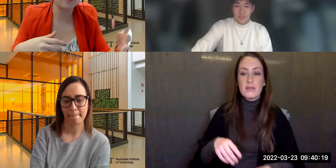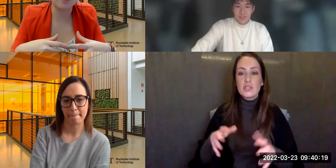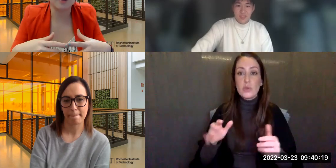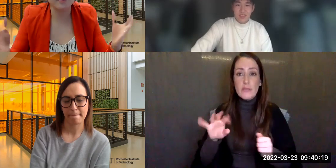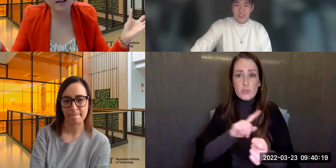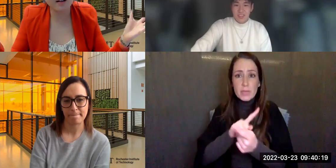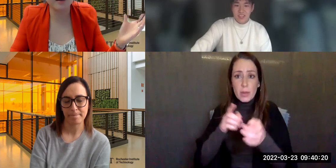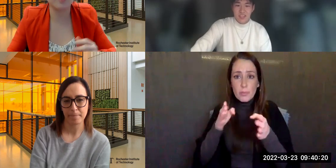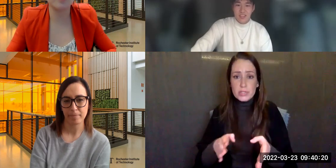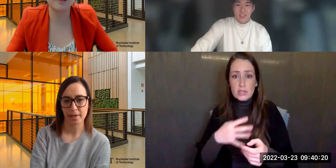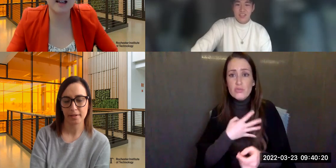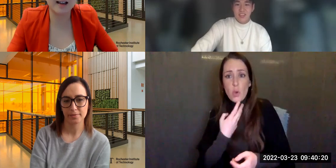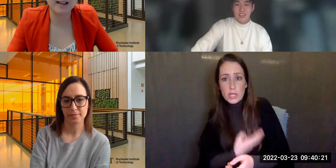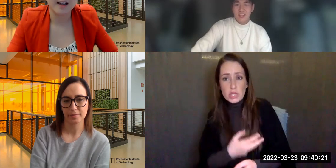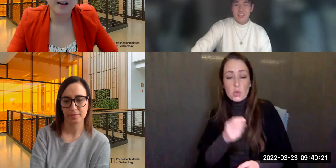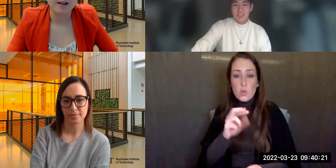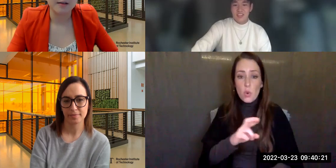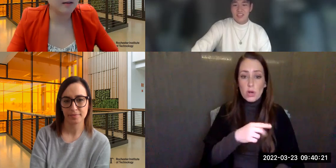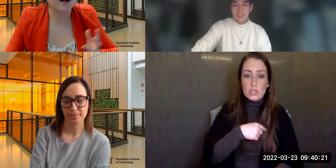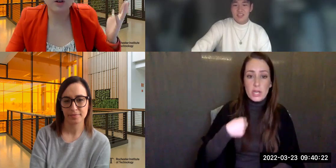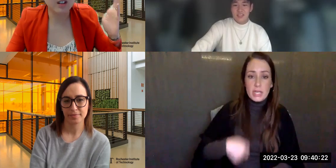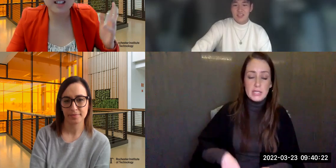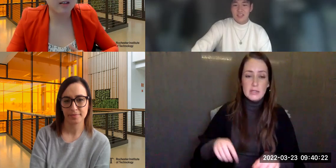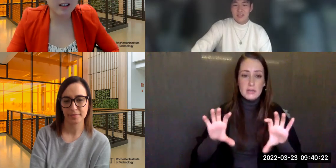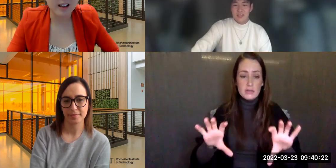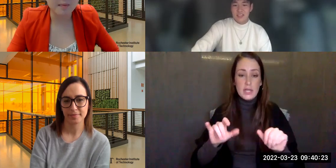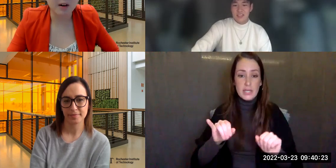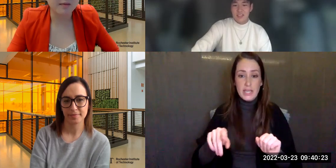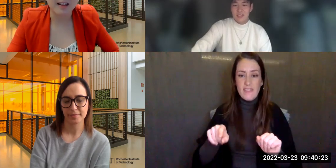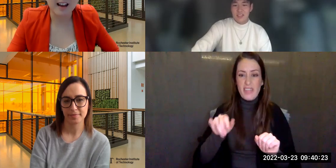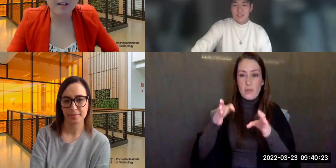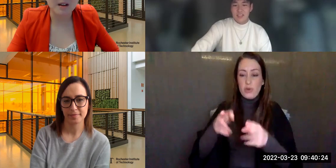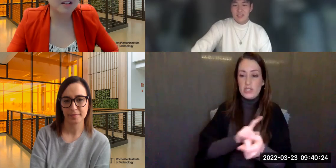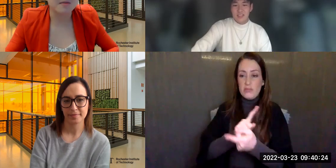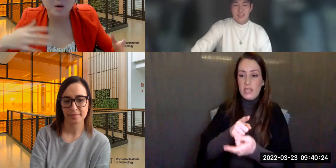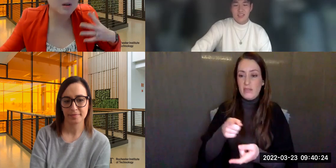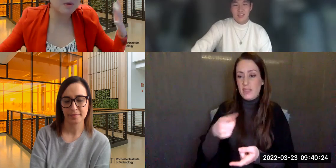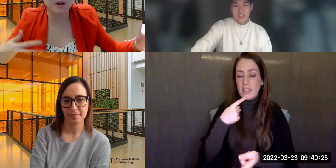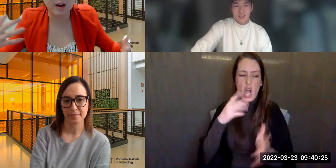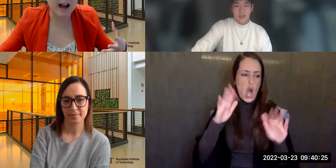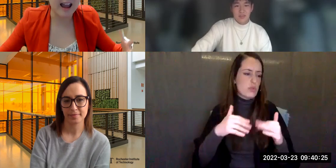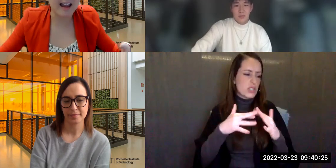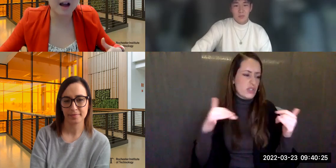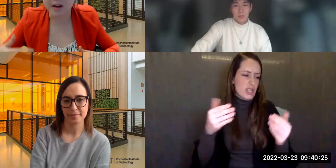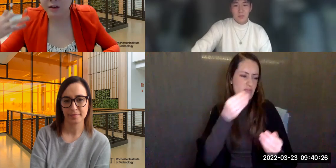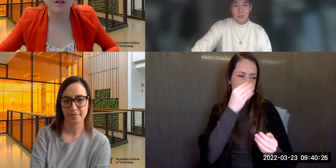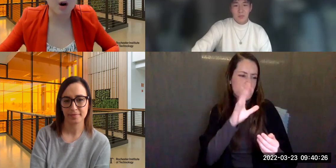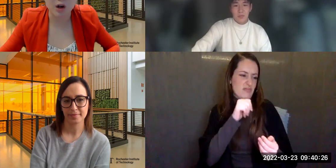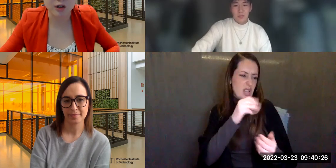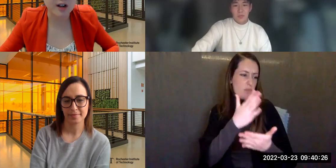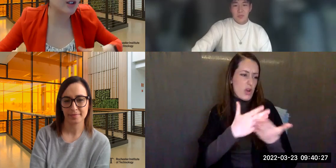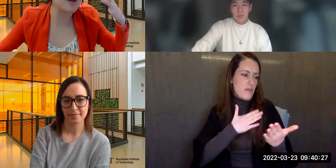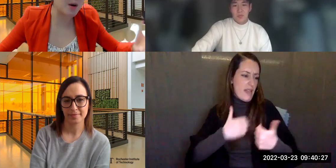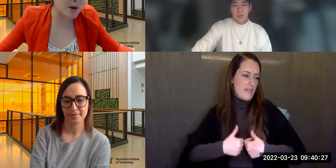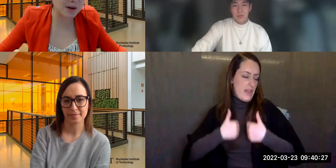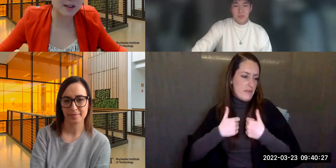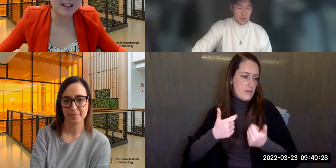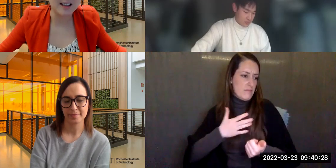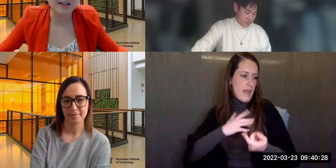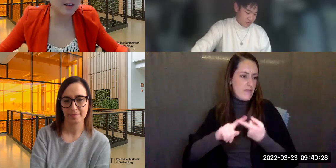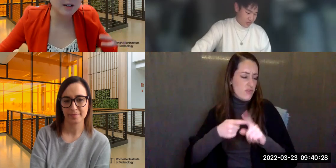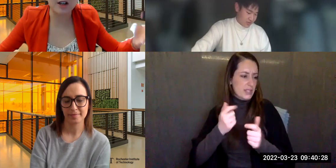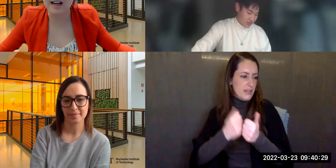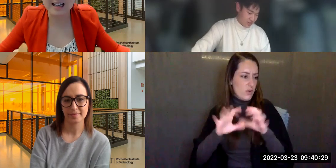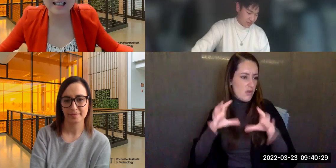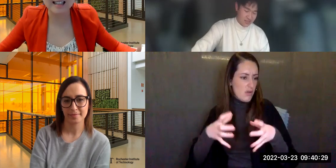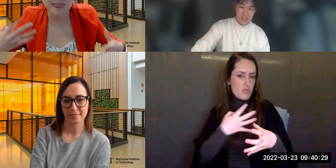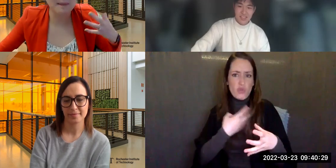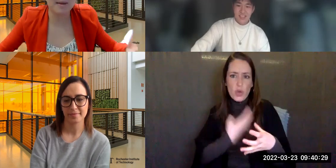or training. You think no you know it's not diversity is not really part of my life, because most of the people I hang out with are all creation or all Chinese.